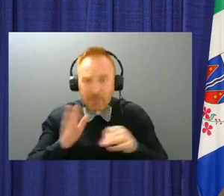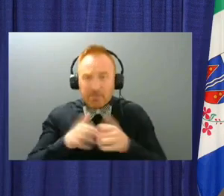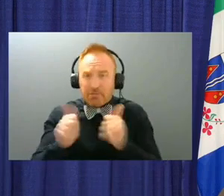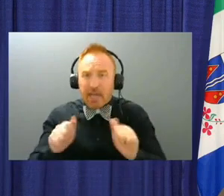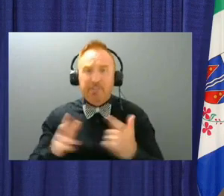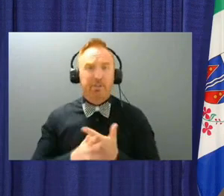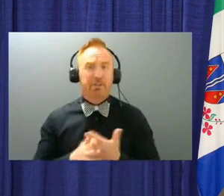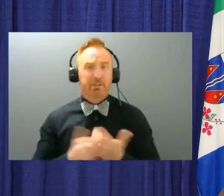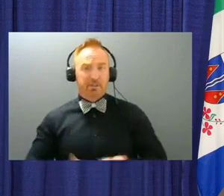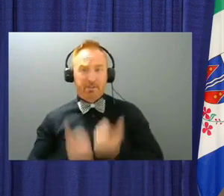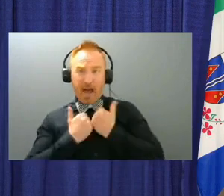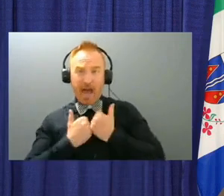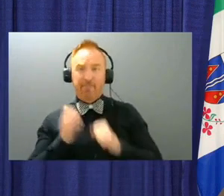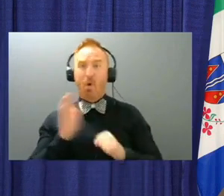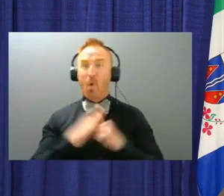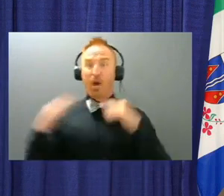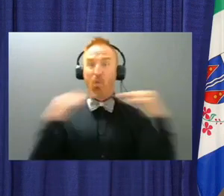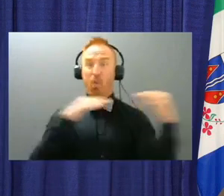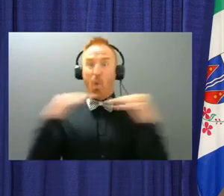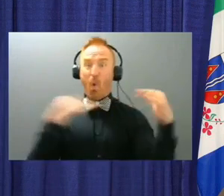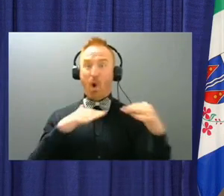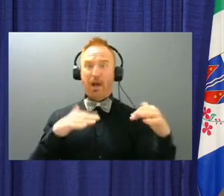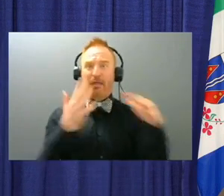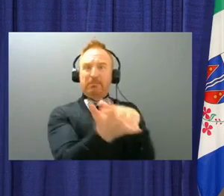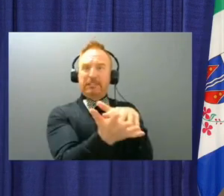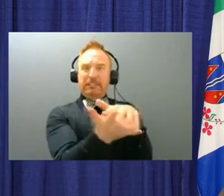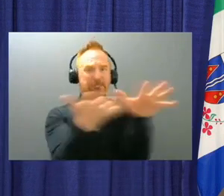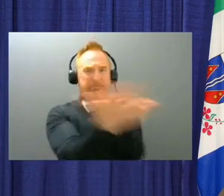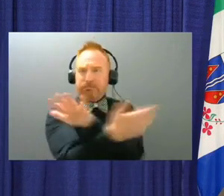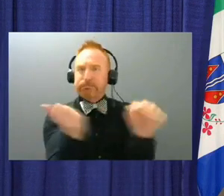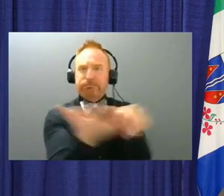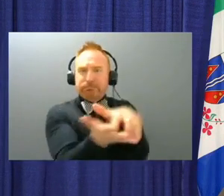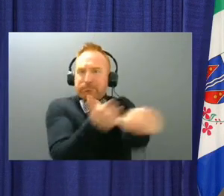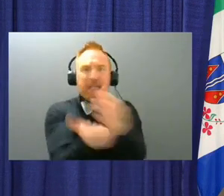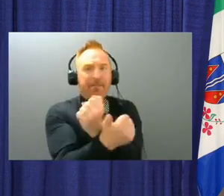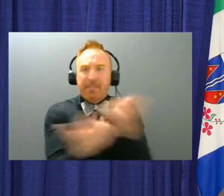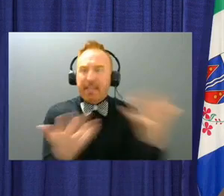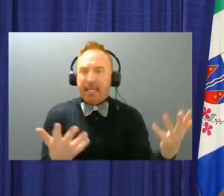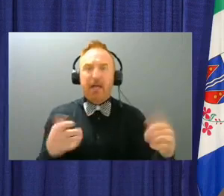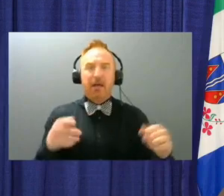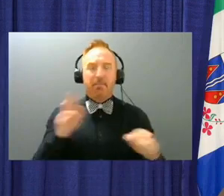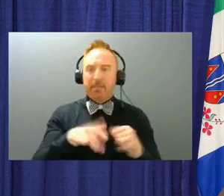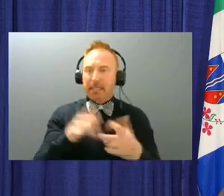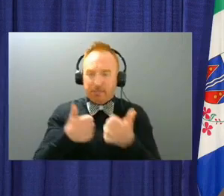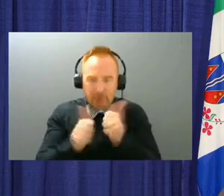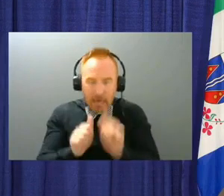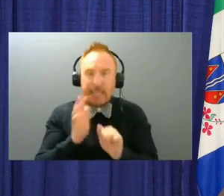areas where war prevails. Millions of people are right now living with threats of famine,